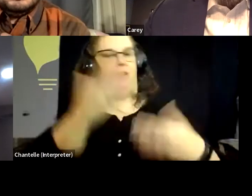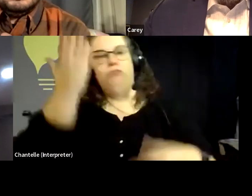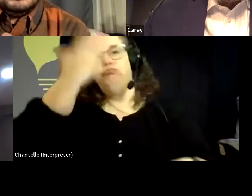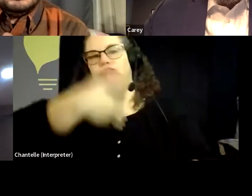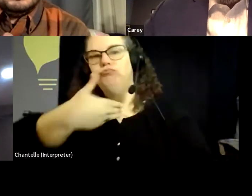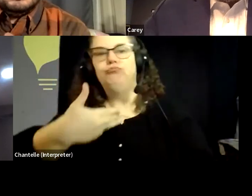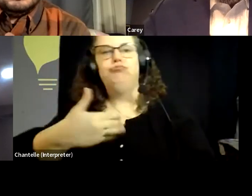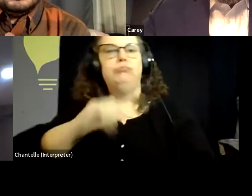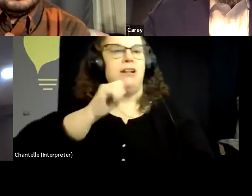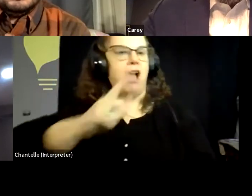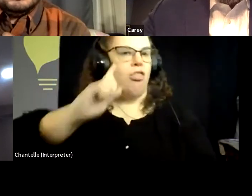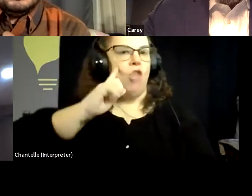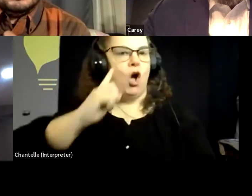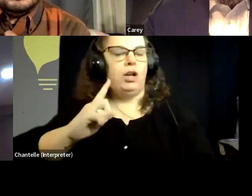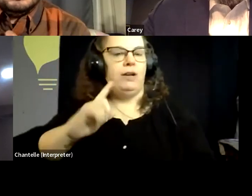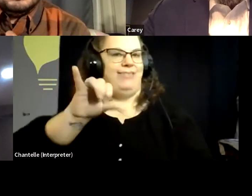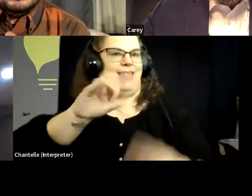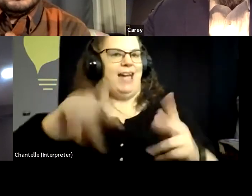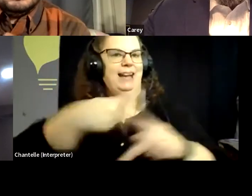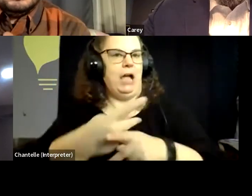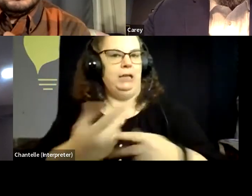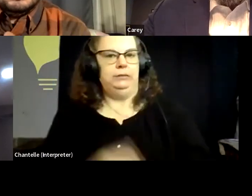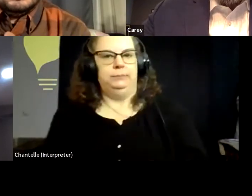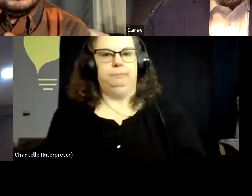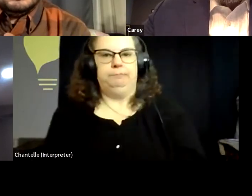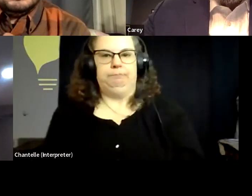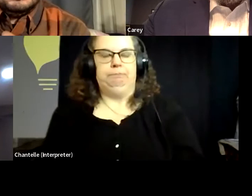not thought of in that type of light? Can you speak to that? >> My particular